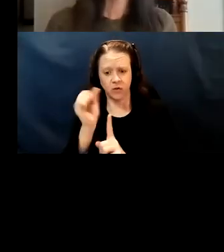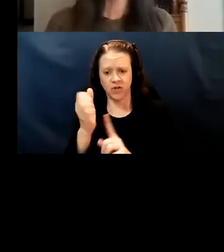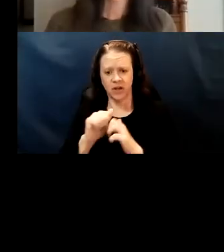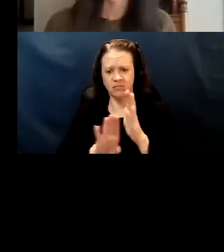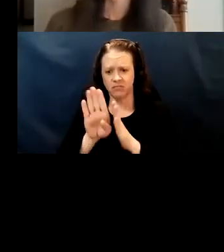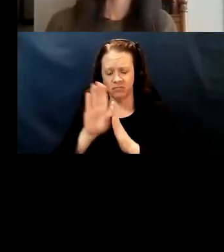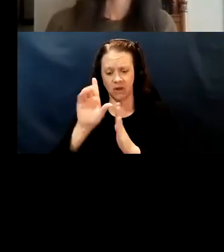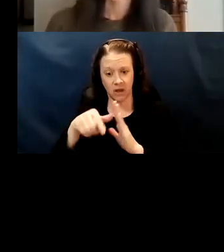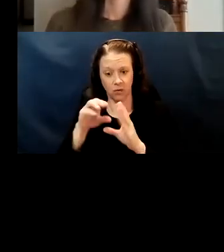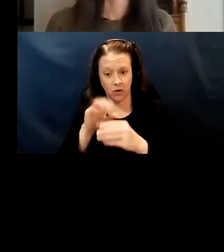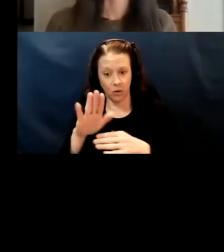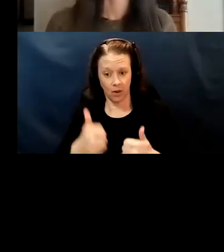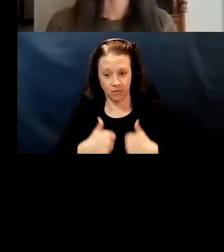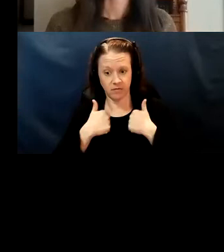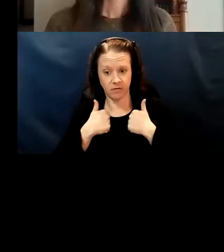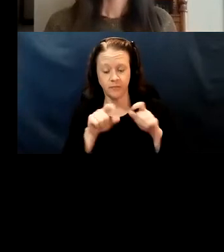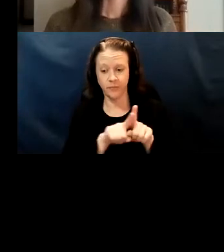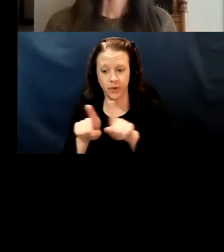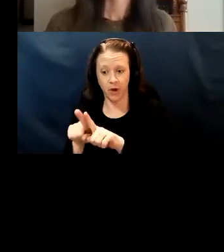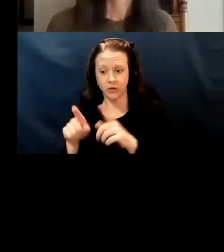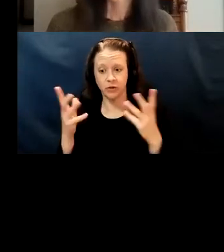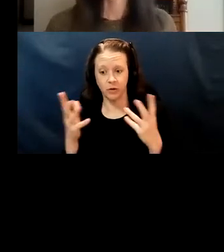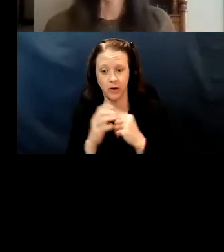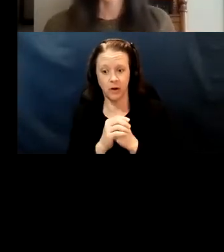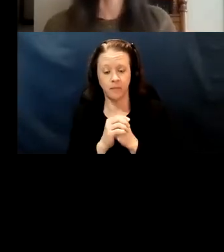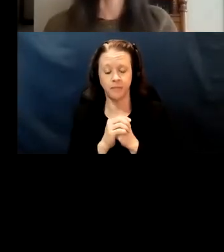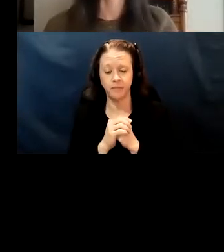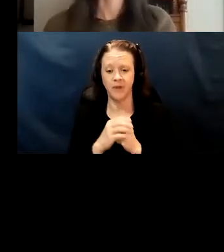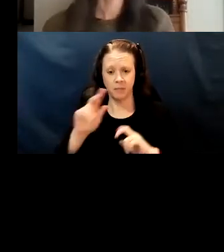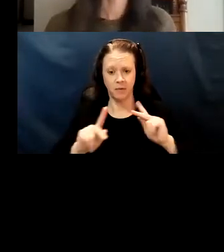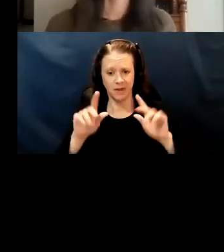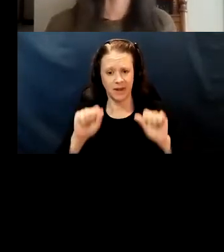different ways that people can become disabled temporarily or